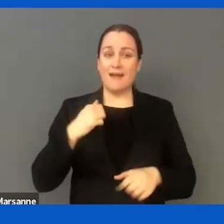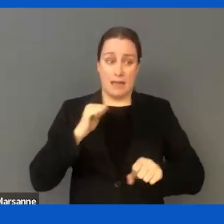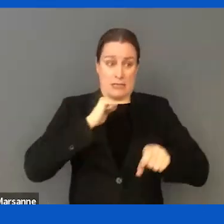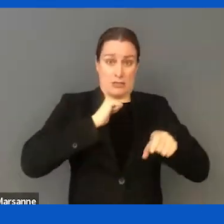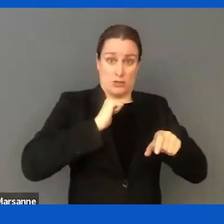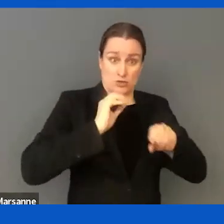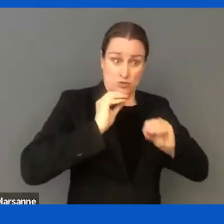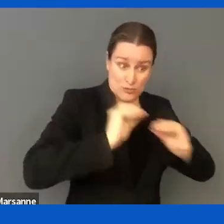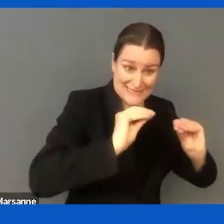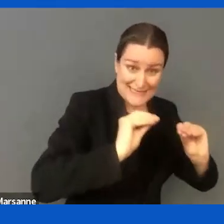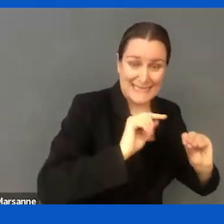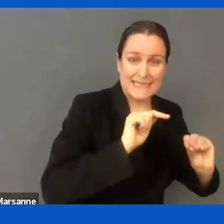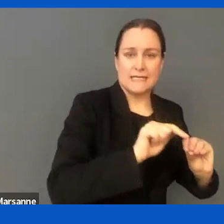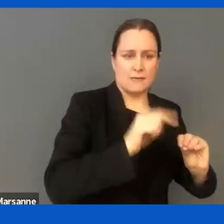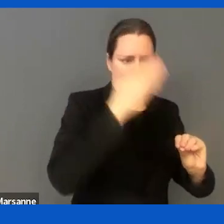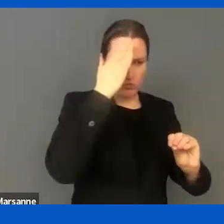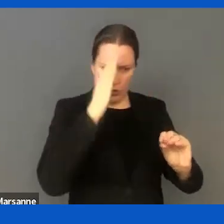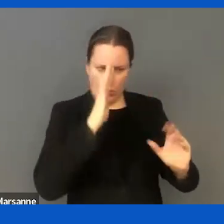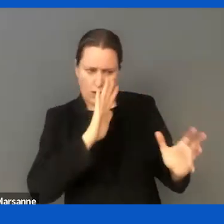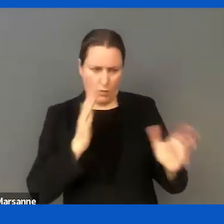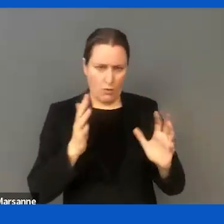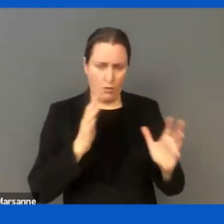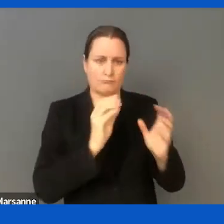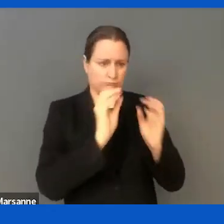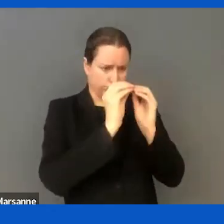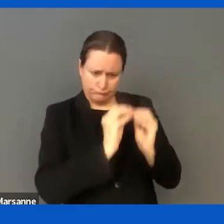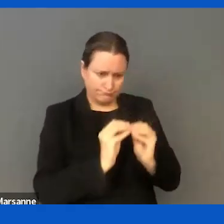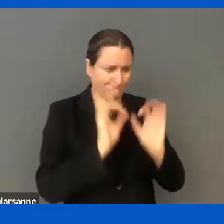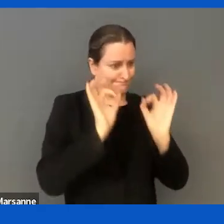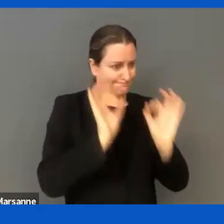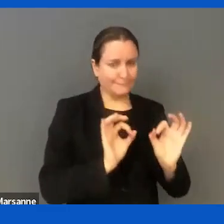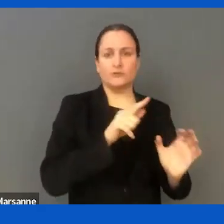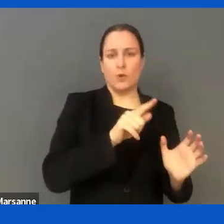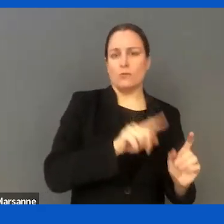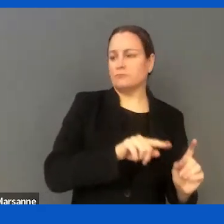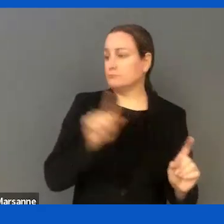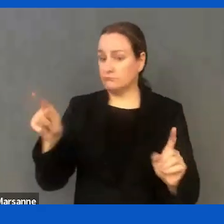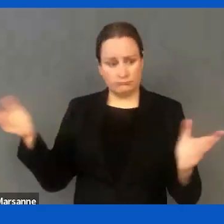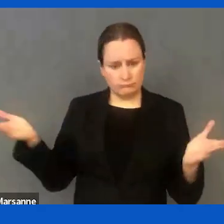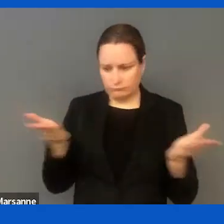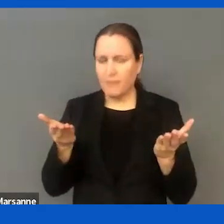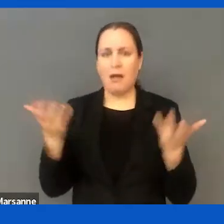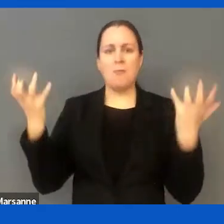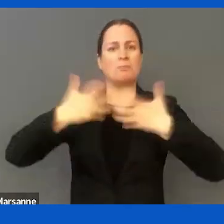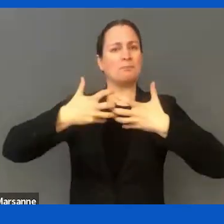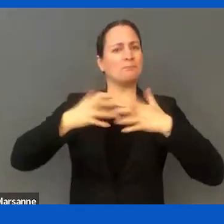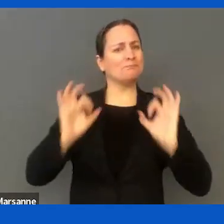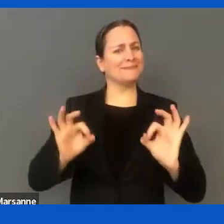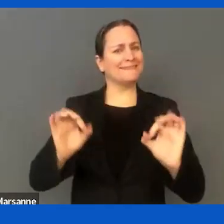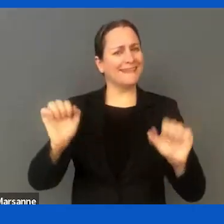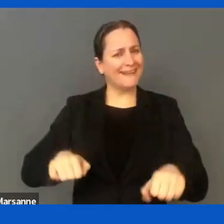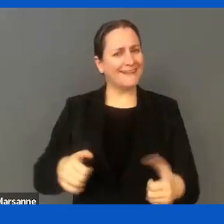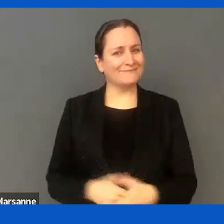in the first place. That's what I would say. >> CHRISTOPHER: Jonathan and Malcolm can follow-up